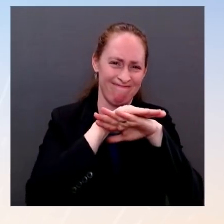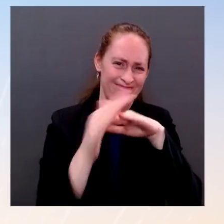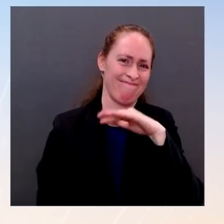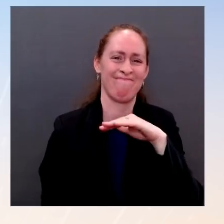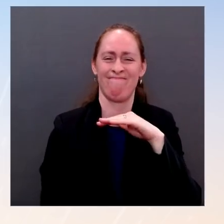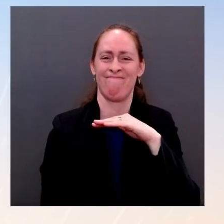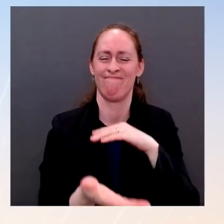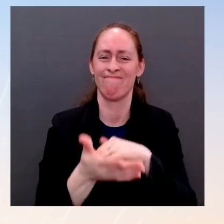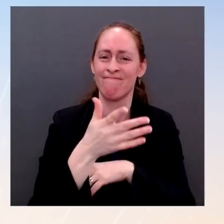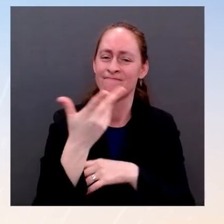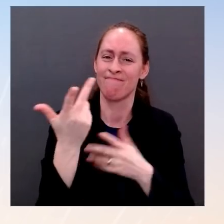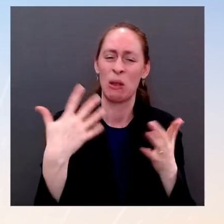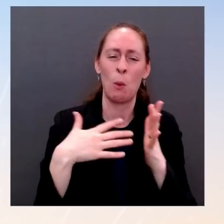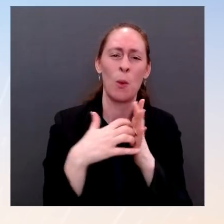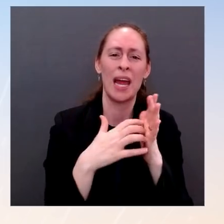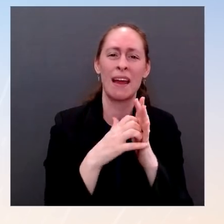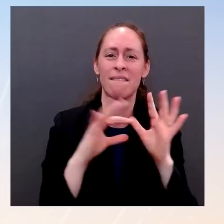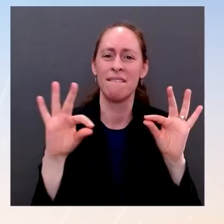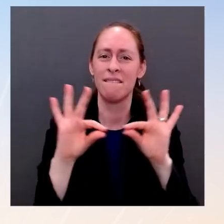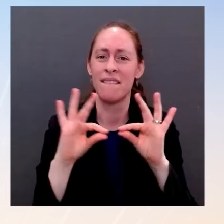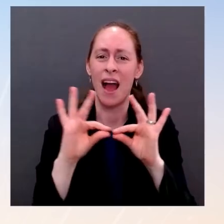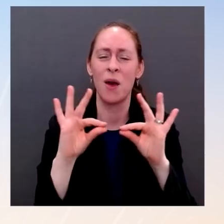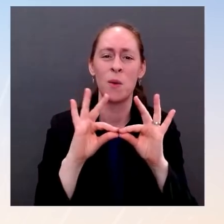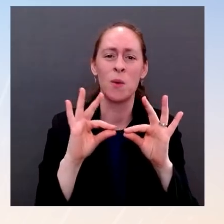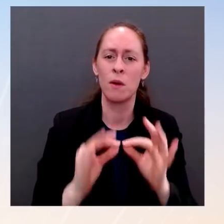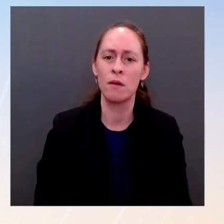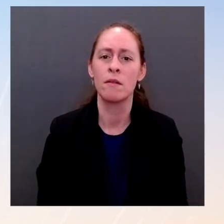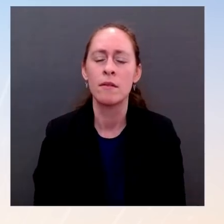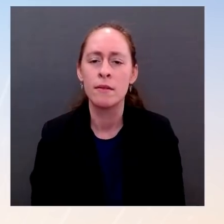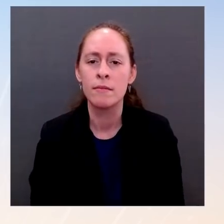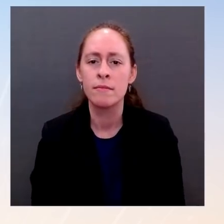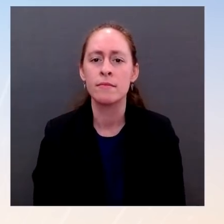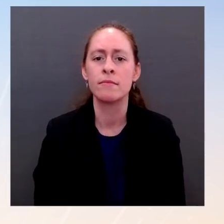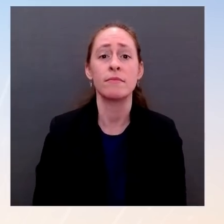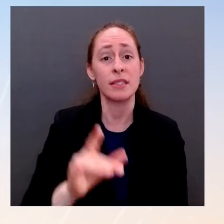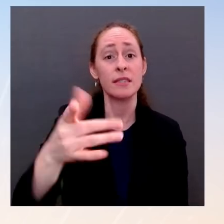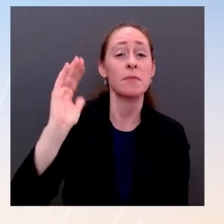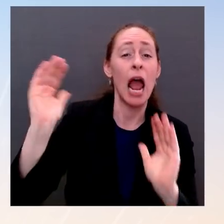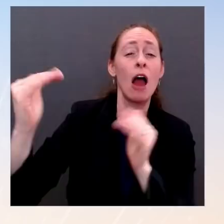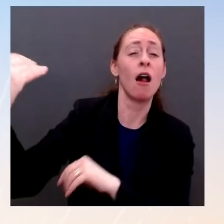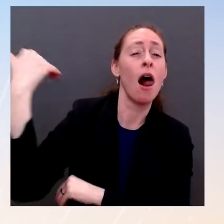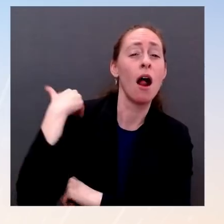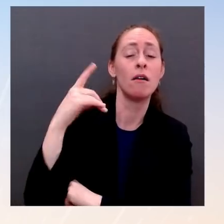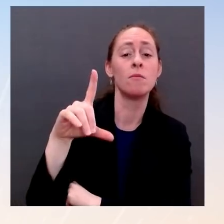look back to 2014 with a much less severe package. We saw record capital outflows.